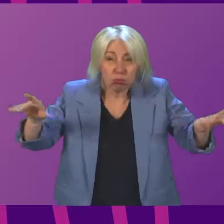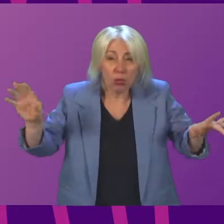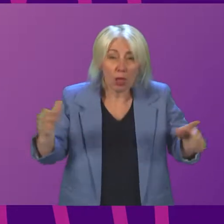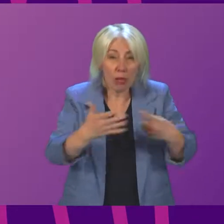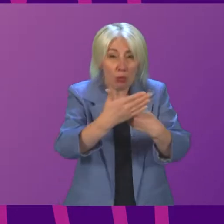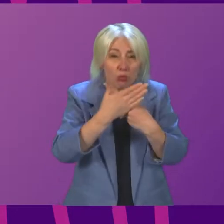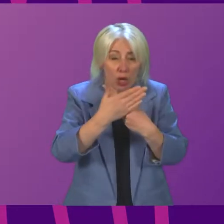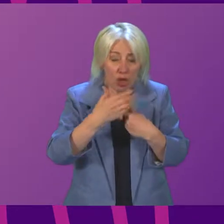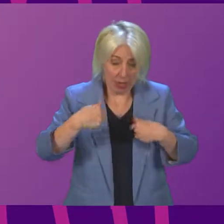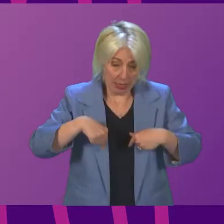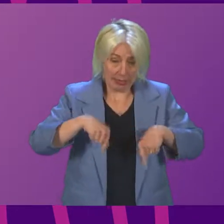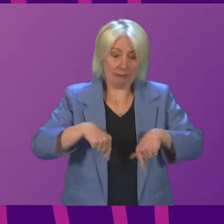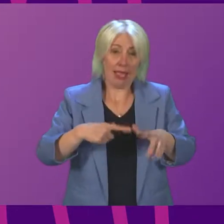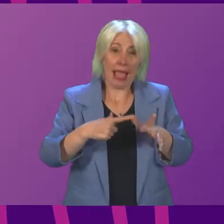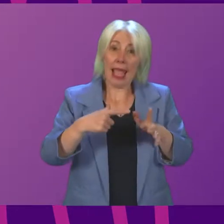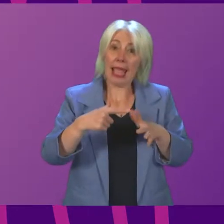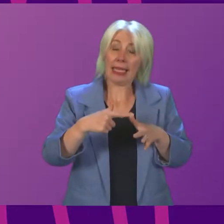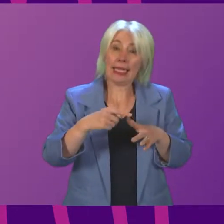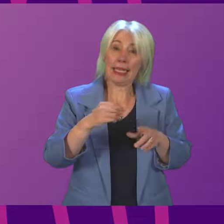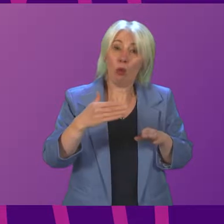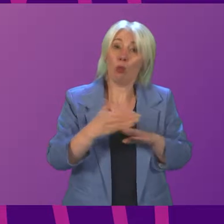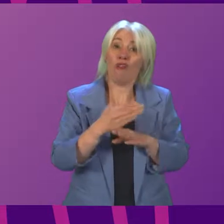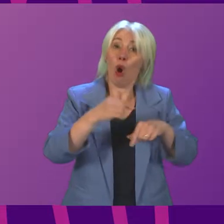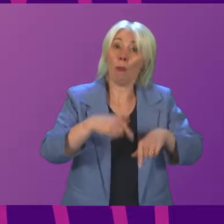As I continue to say, our A and E performance is not where I want it to be, but Dr Gulhane